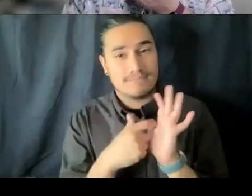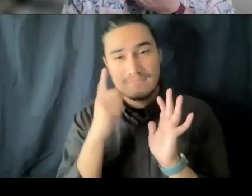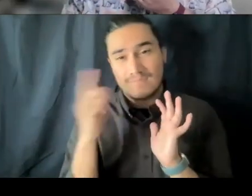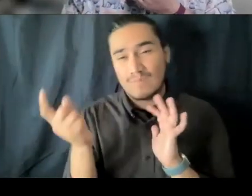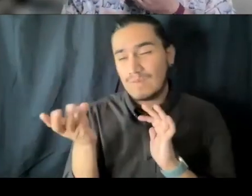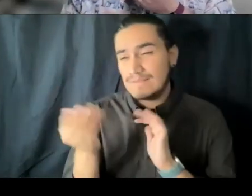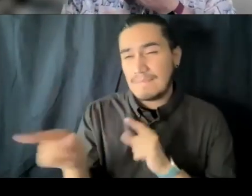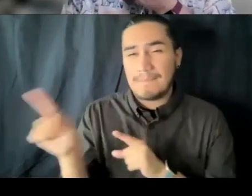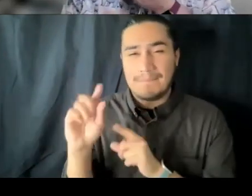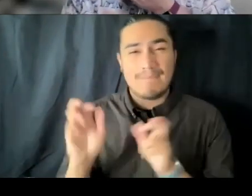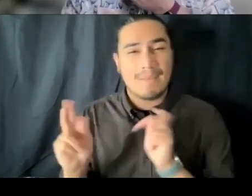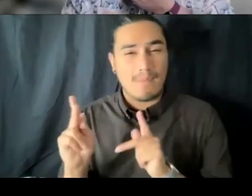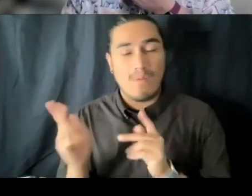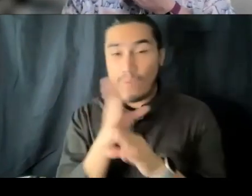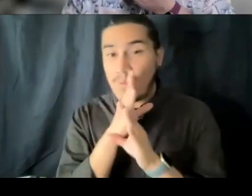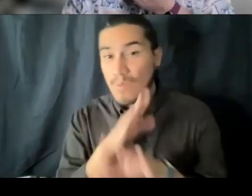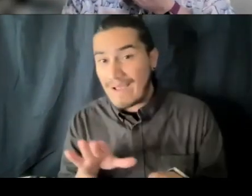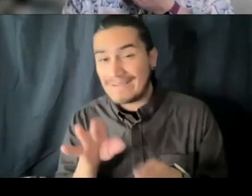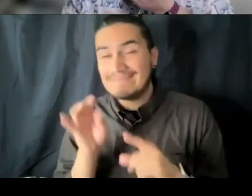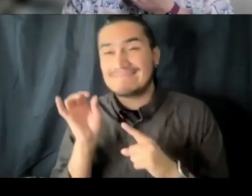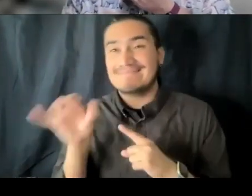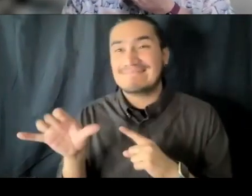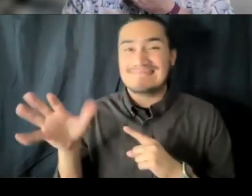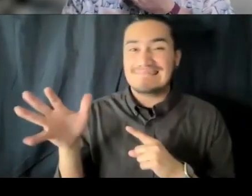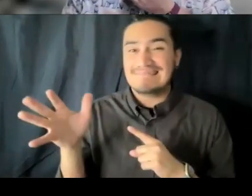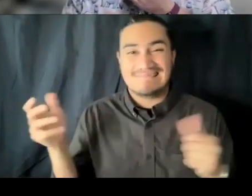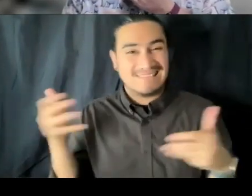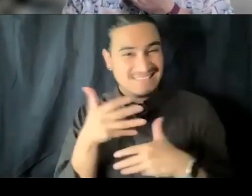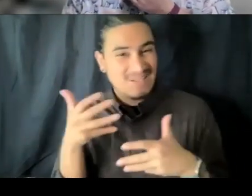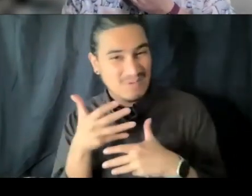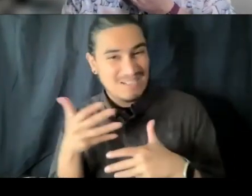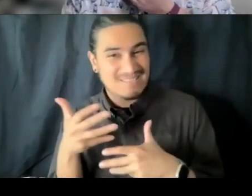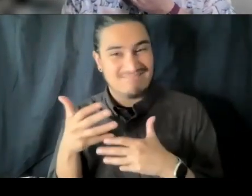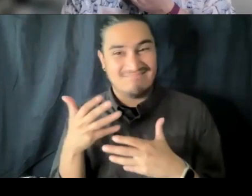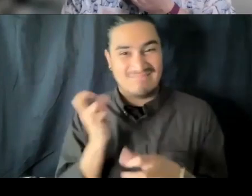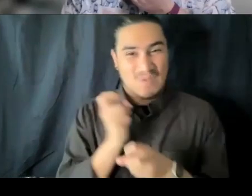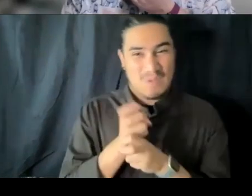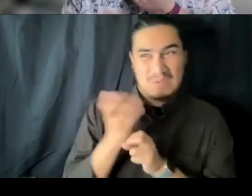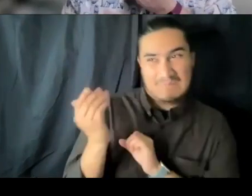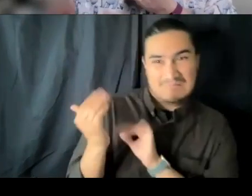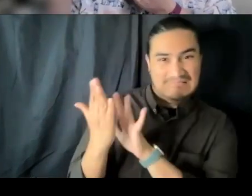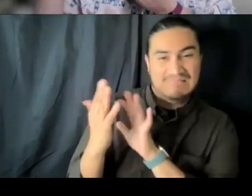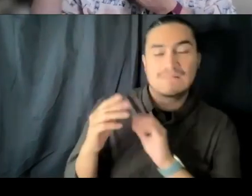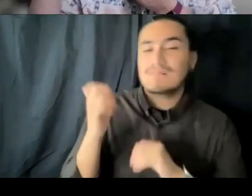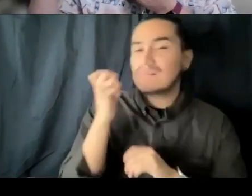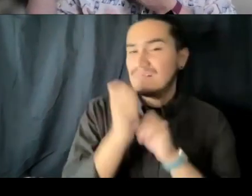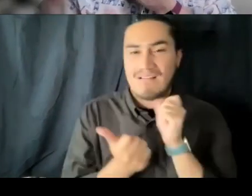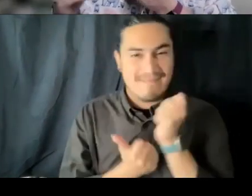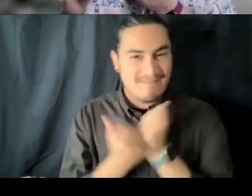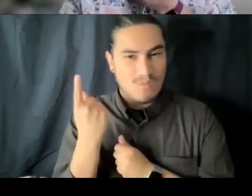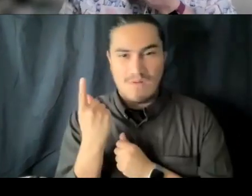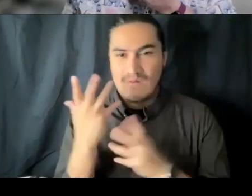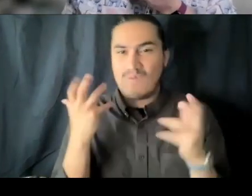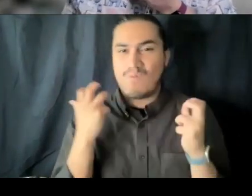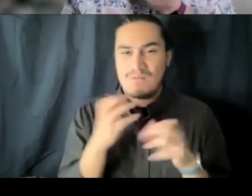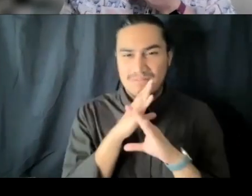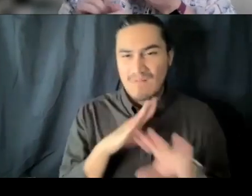quiet is actually really scary and hard to deal with. So not everybody is gonna want a calm, quiet environment.